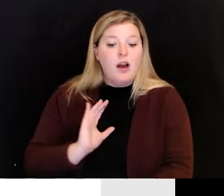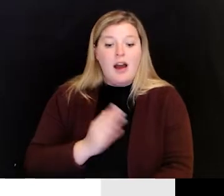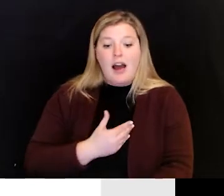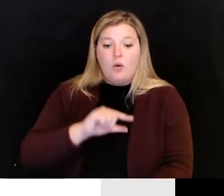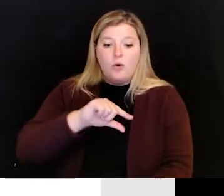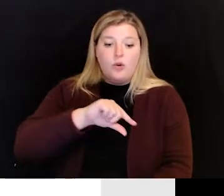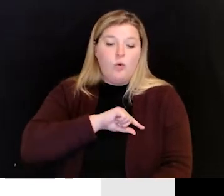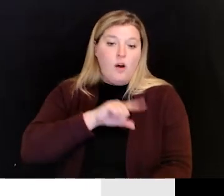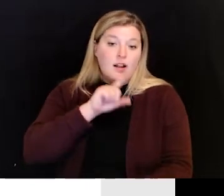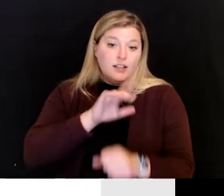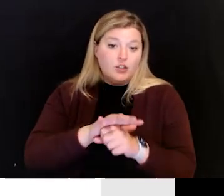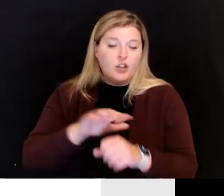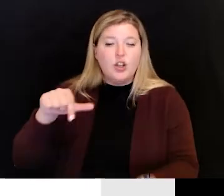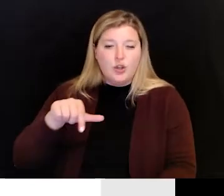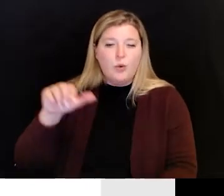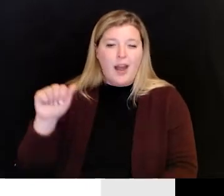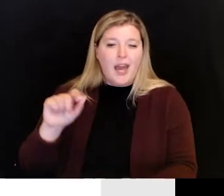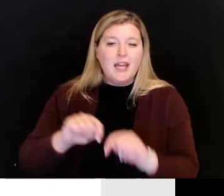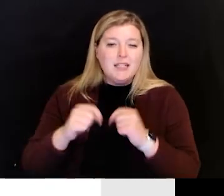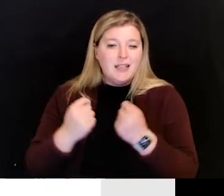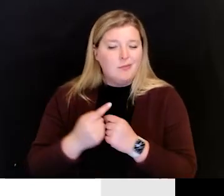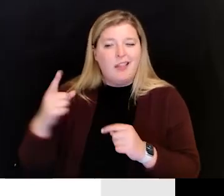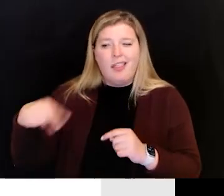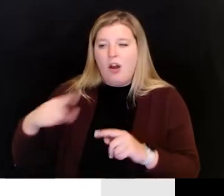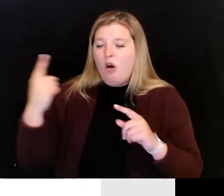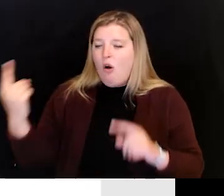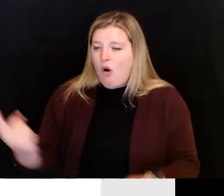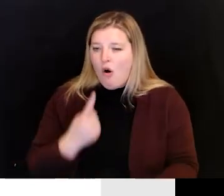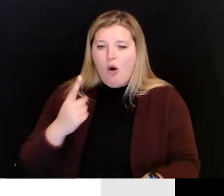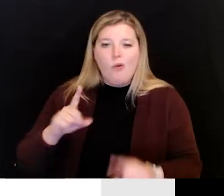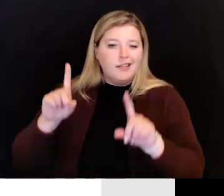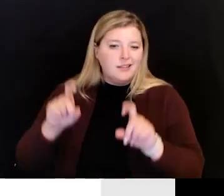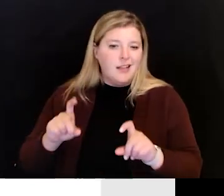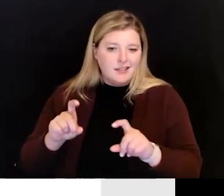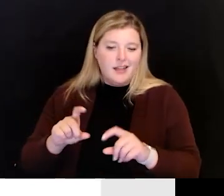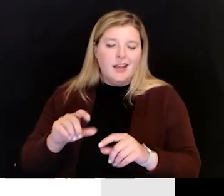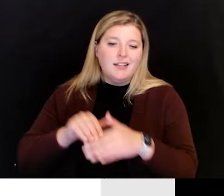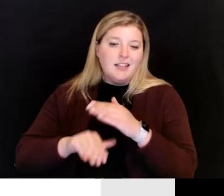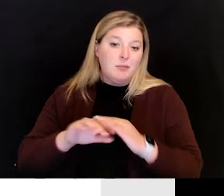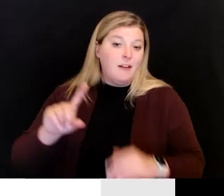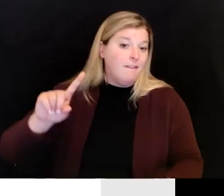of always testing accessibility first and functionality later.